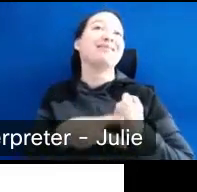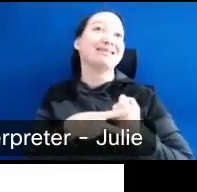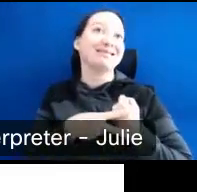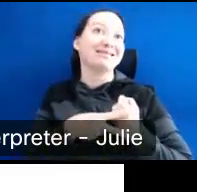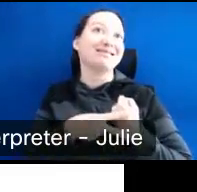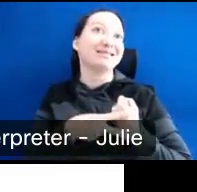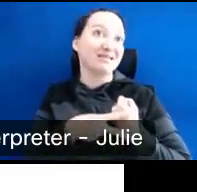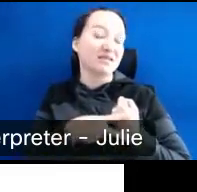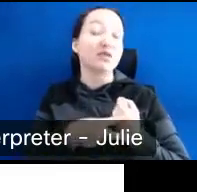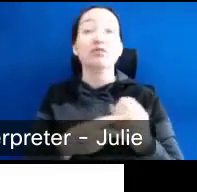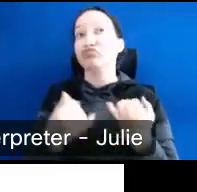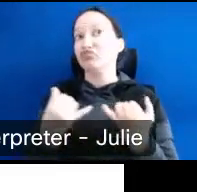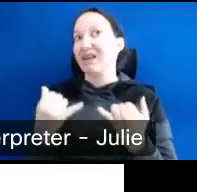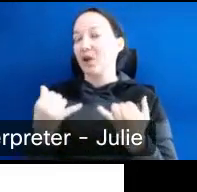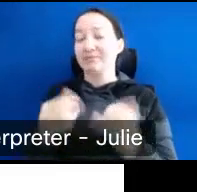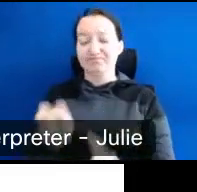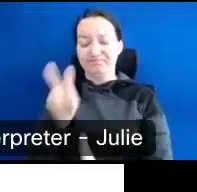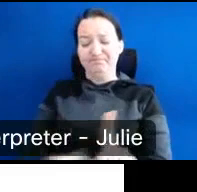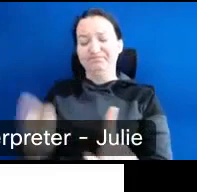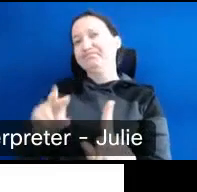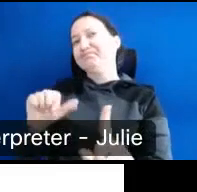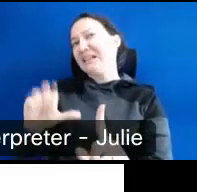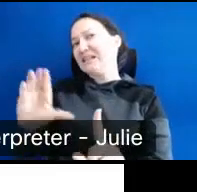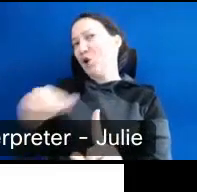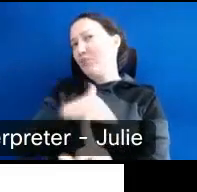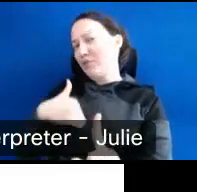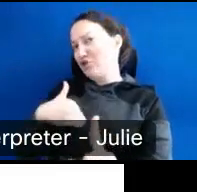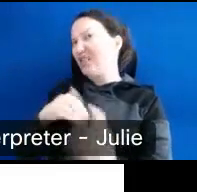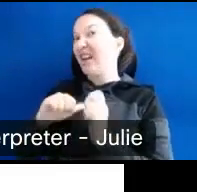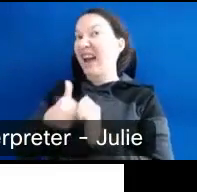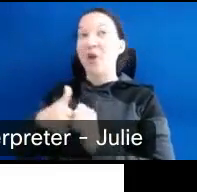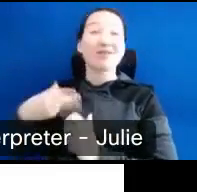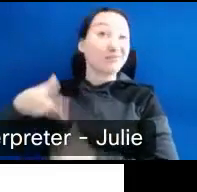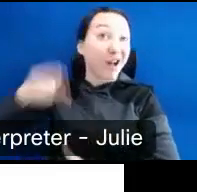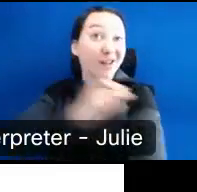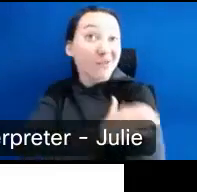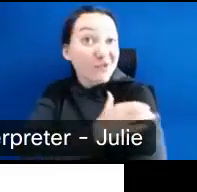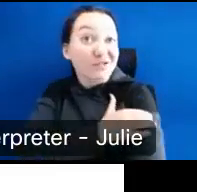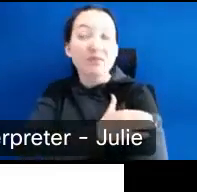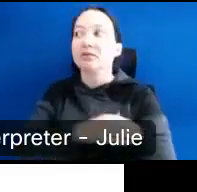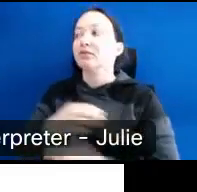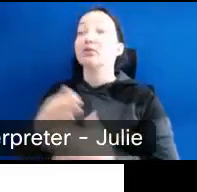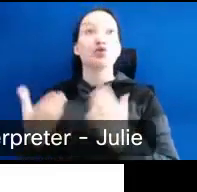Currently, if they're just looking at a ratio membership, how are we doing with hypertension in our membership? The new metric.